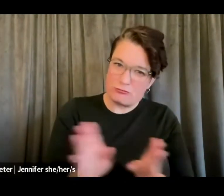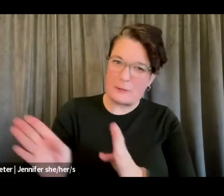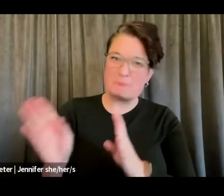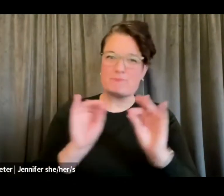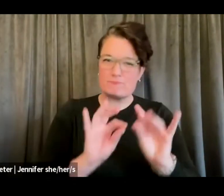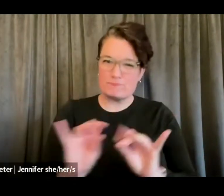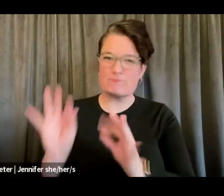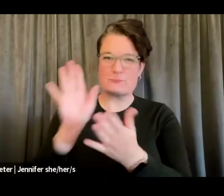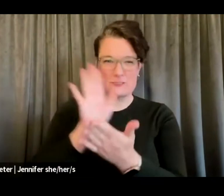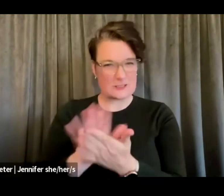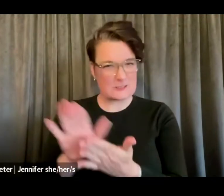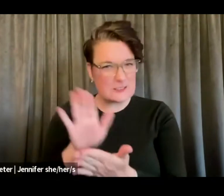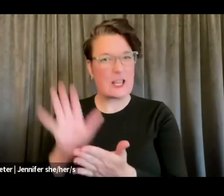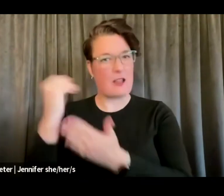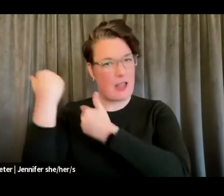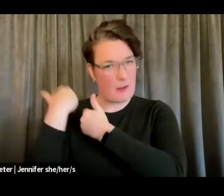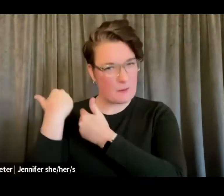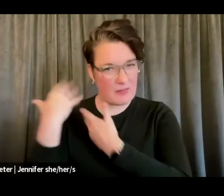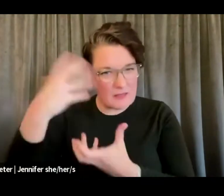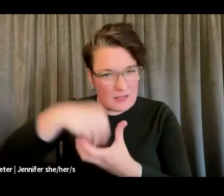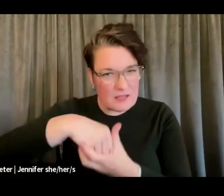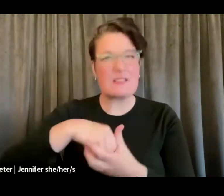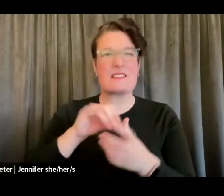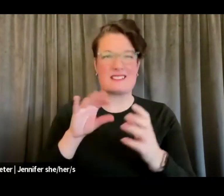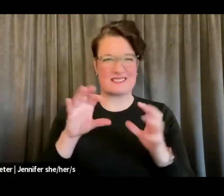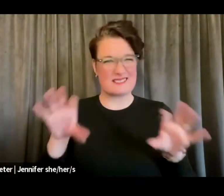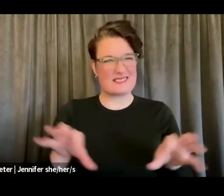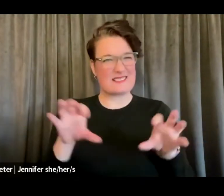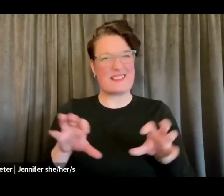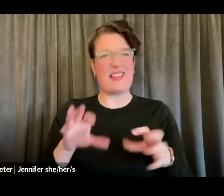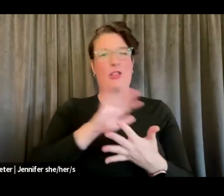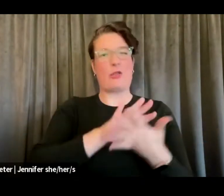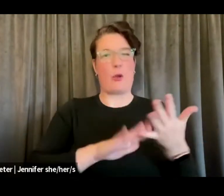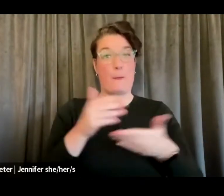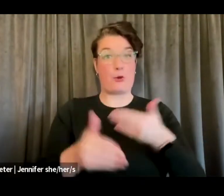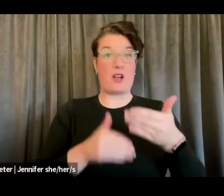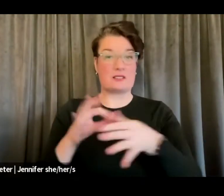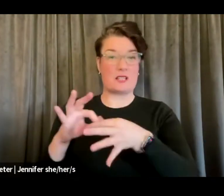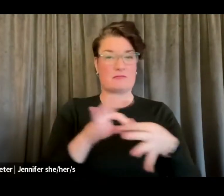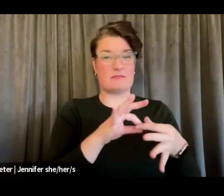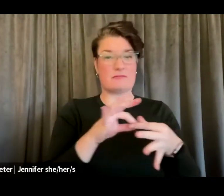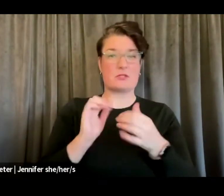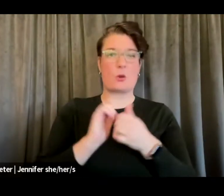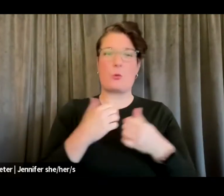And and just how that process is mirrored in so many of our actions